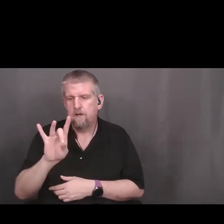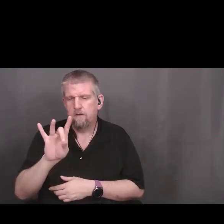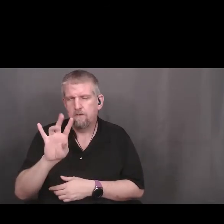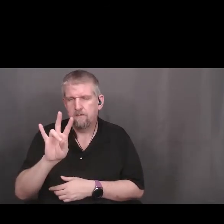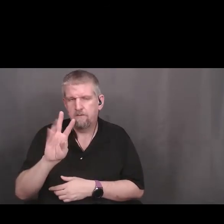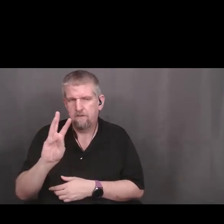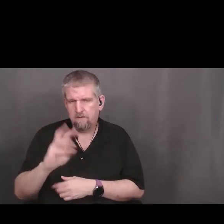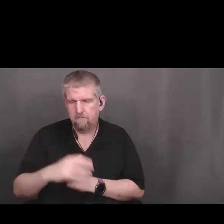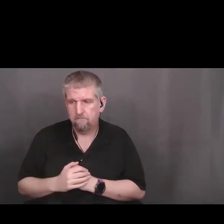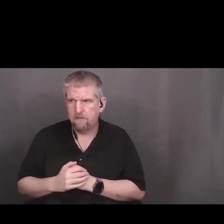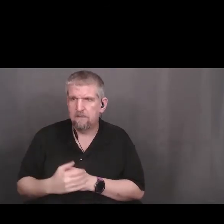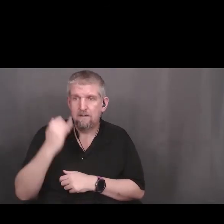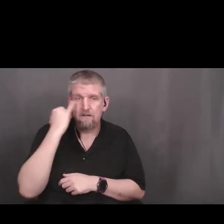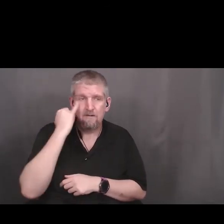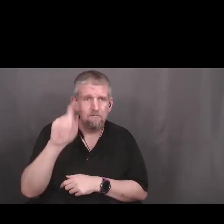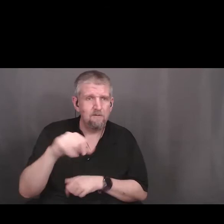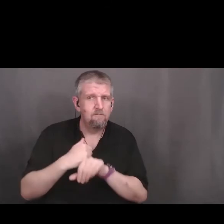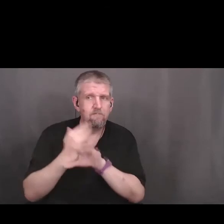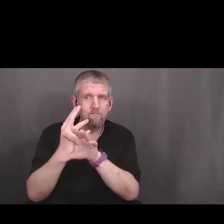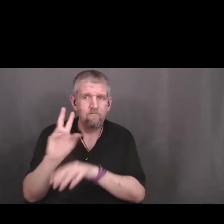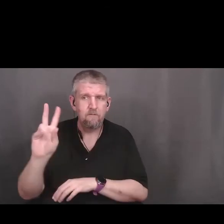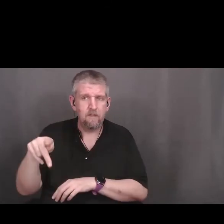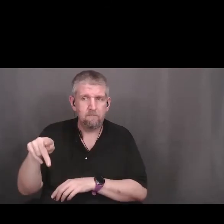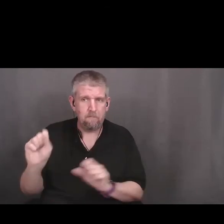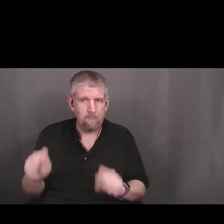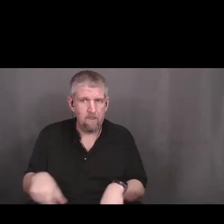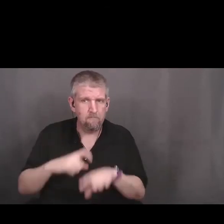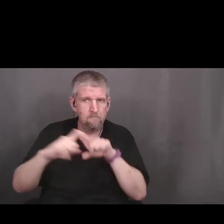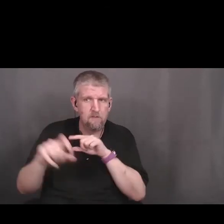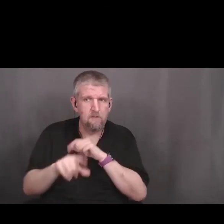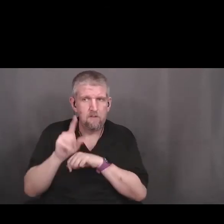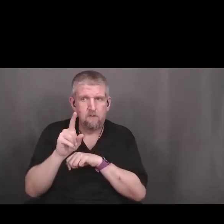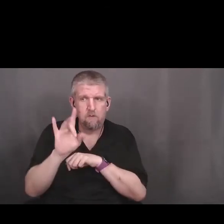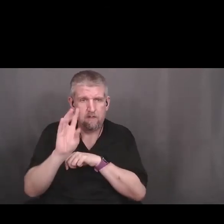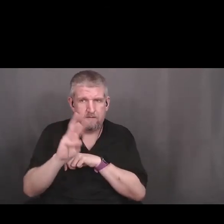if you need to use a video phone, you can call 1-866-362-2851